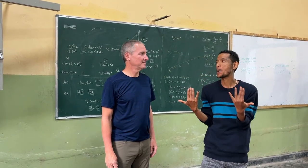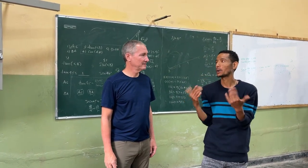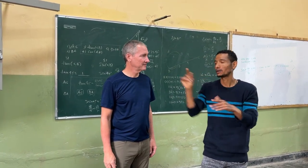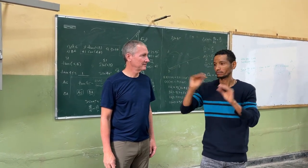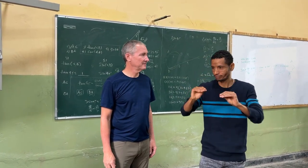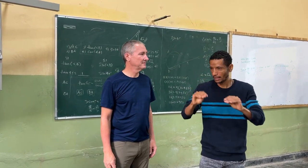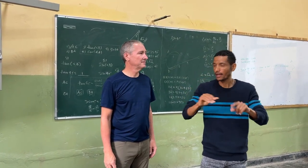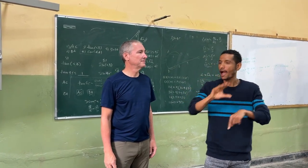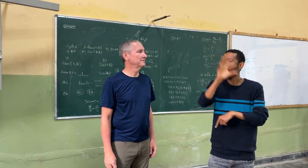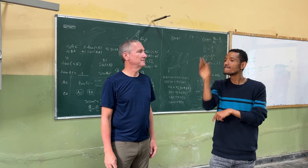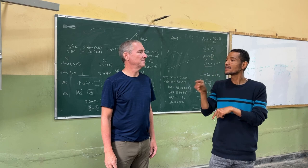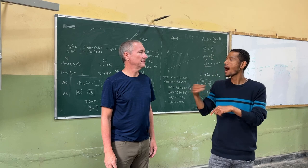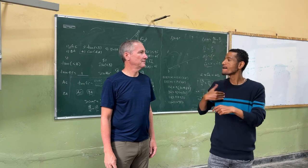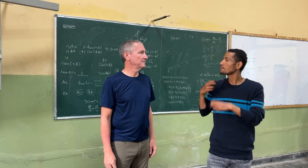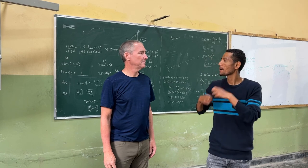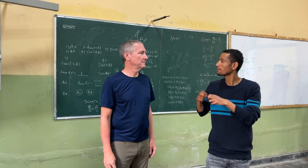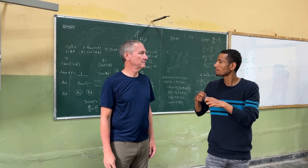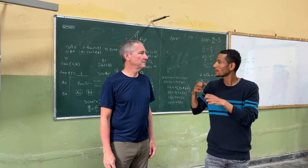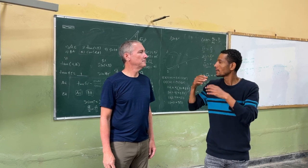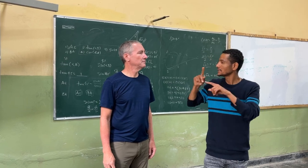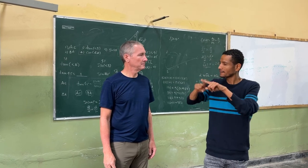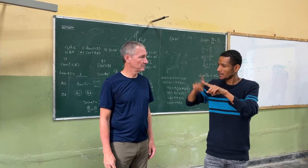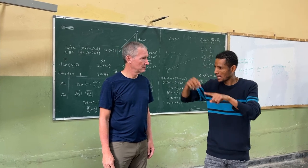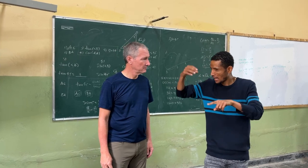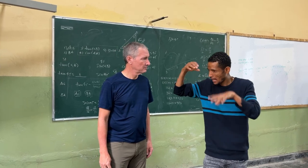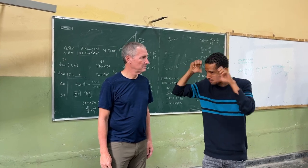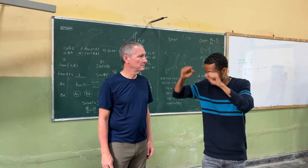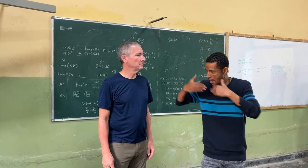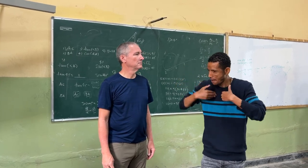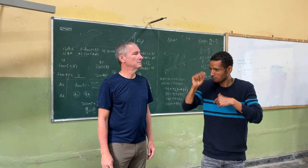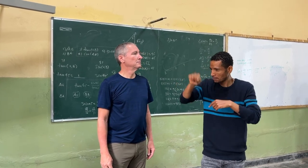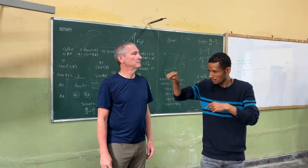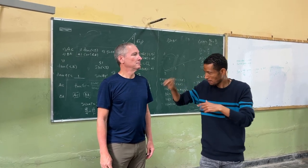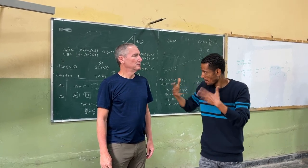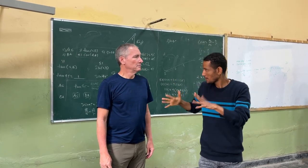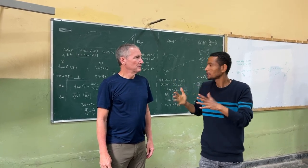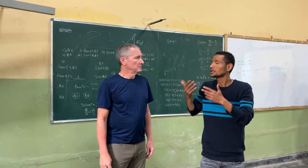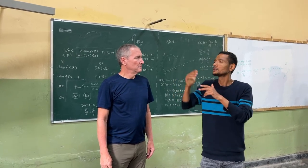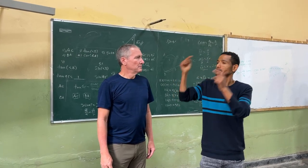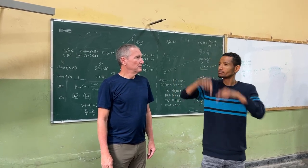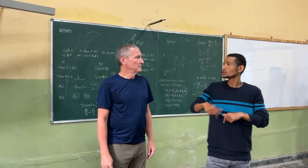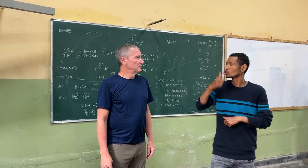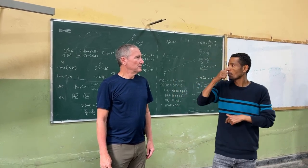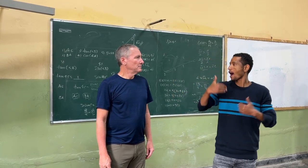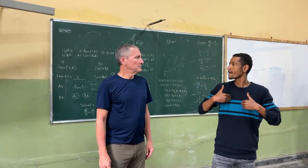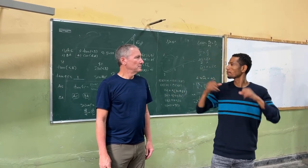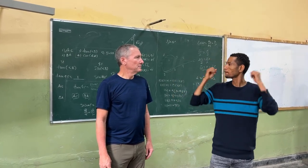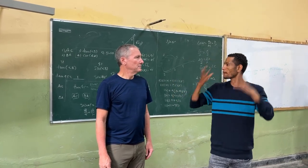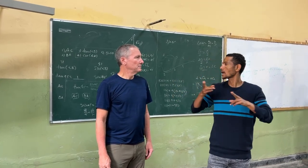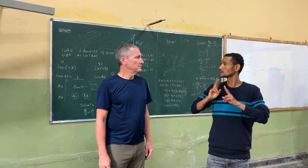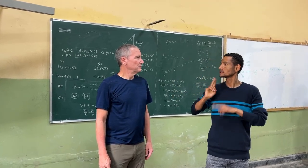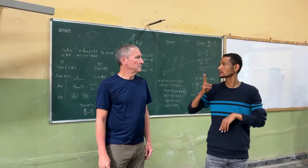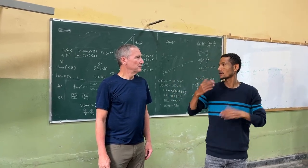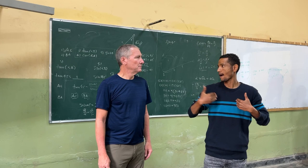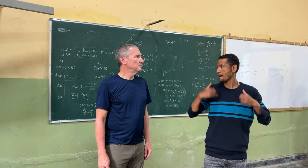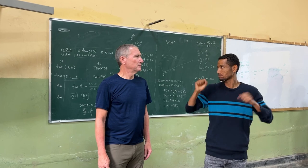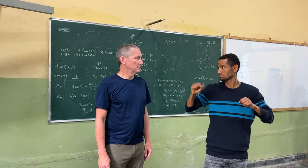And about African political issues and different leaders. And in Ethiopia we have a rich history too.